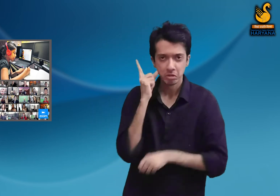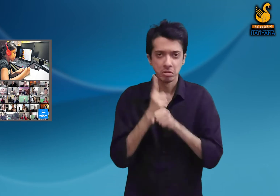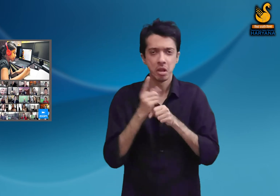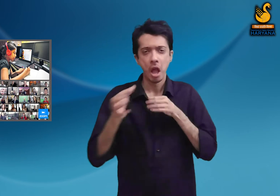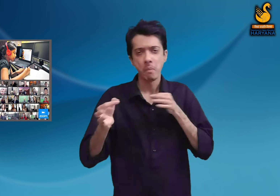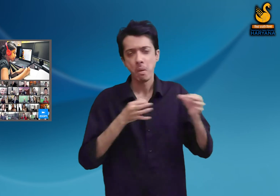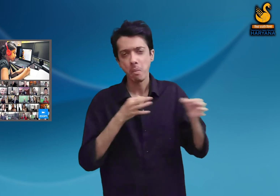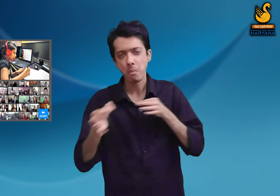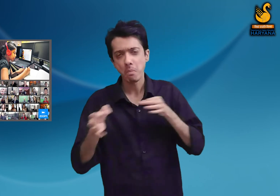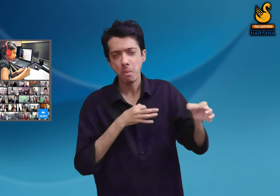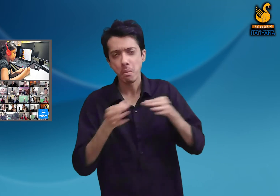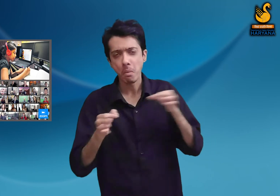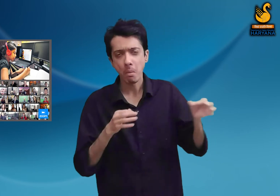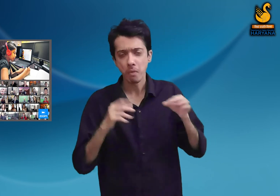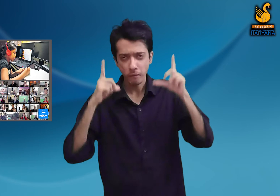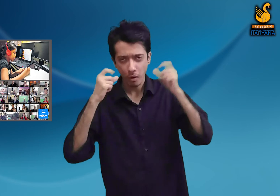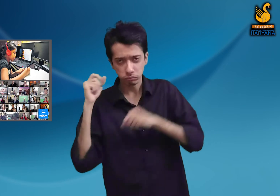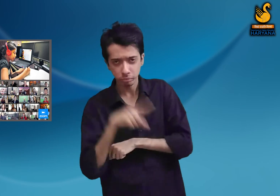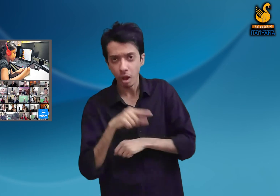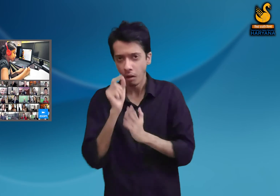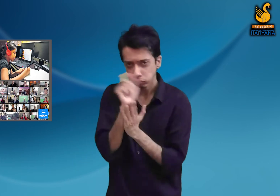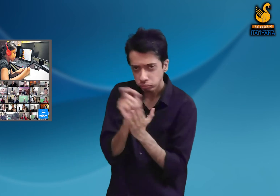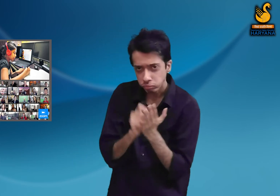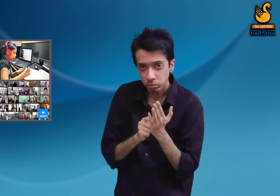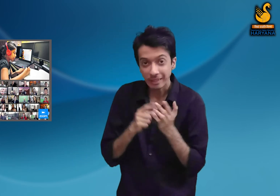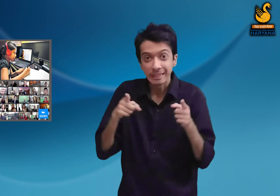in which teachers explain their topics and share the notes with the students.